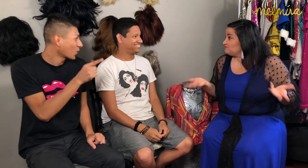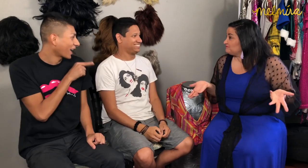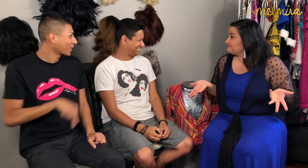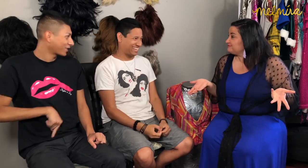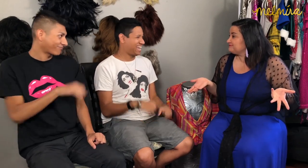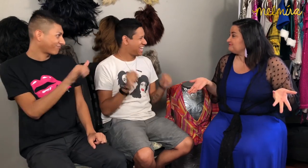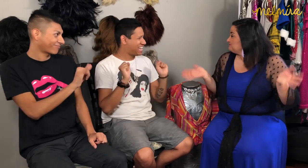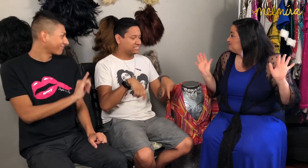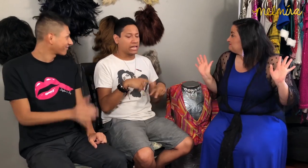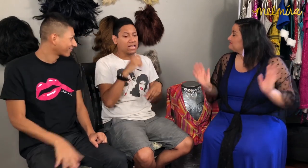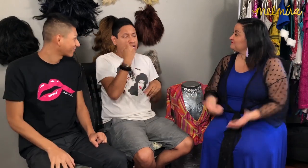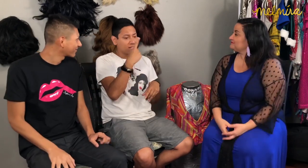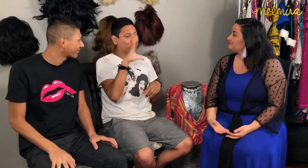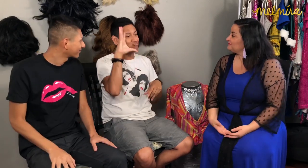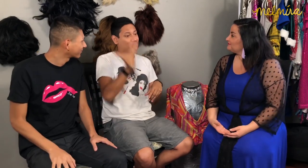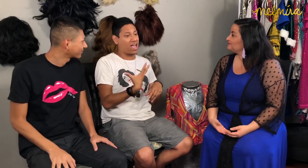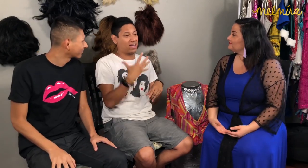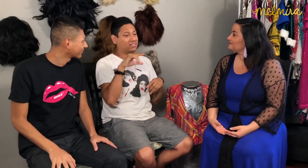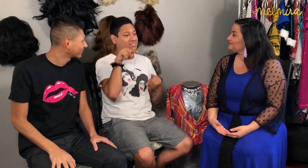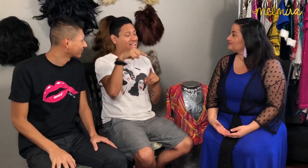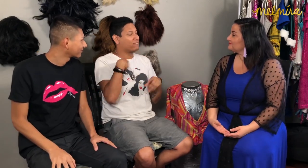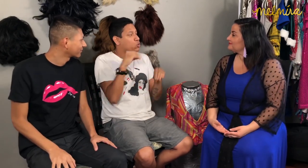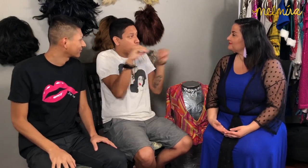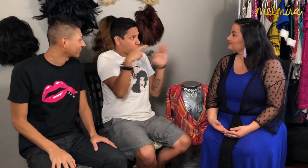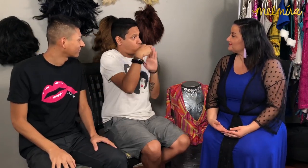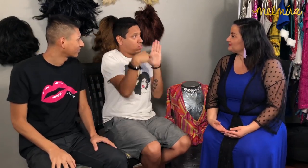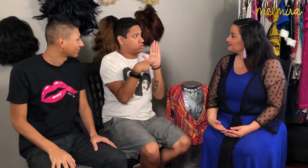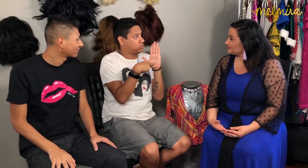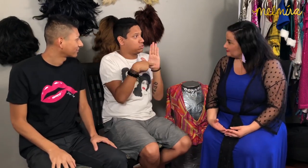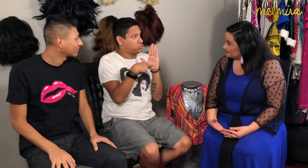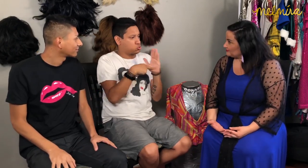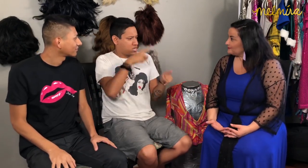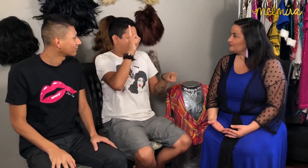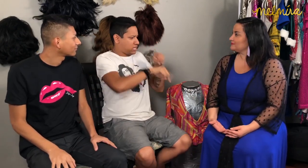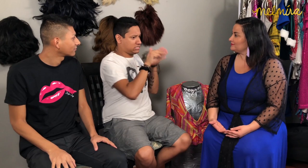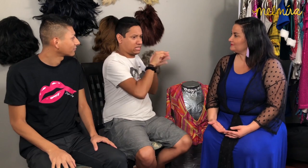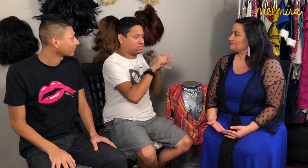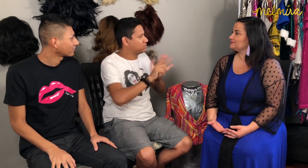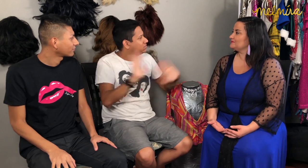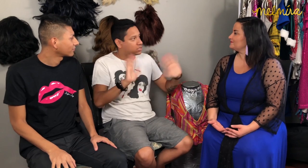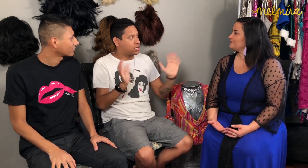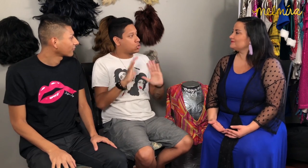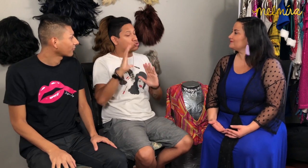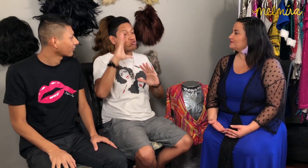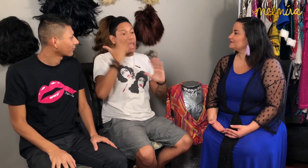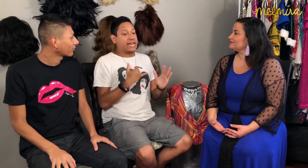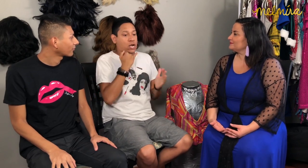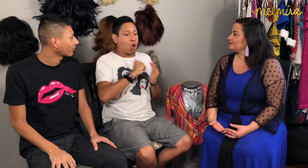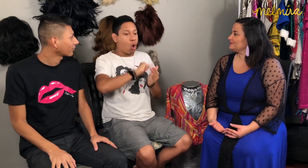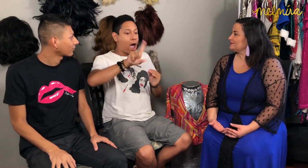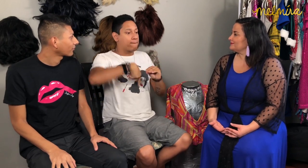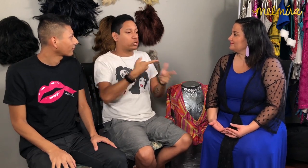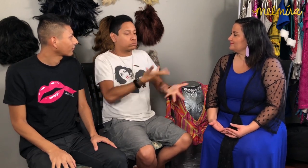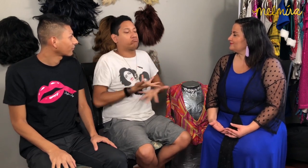So you know, oh yeah, you can. Oh yeah. You can, too! You can be a drag queen, too. In drag, there are no rules. No specifics.